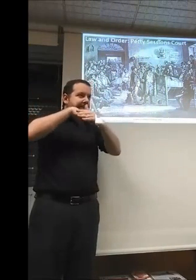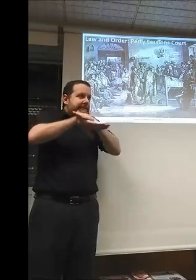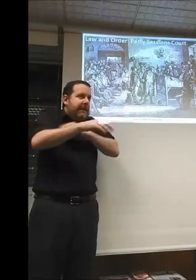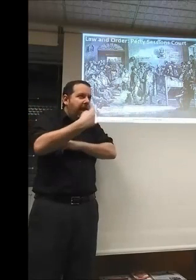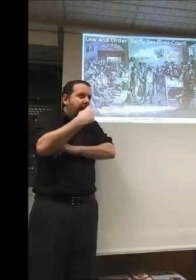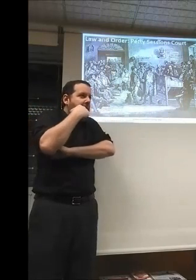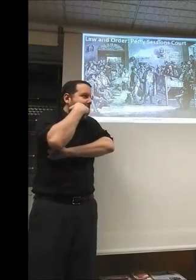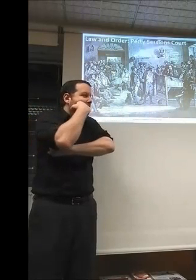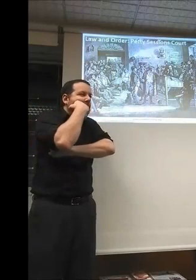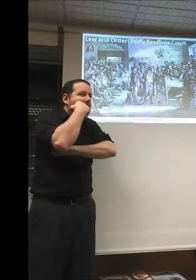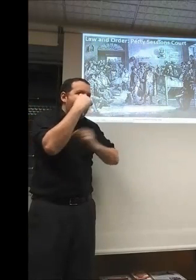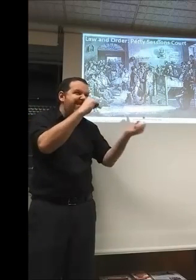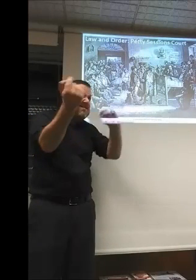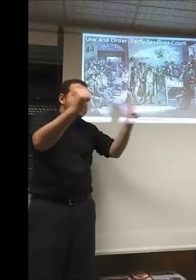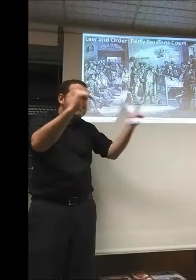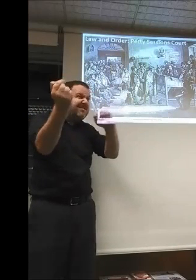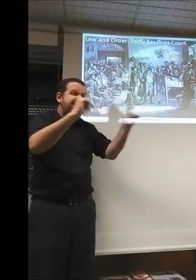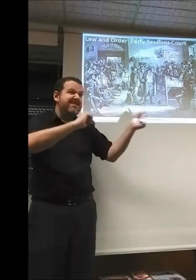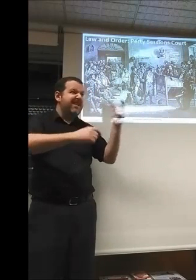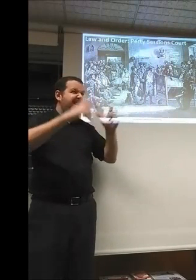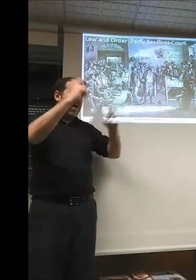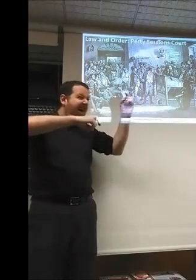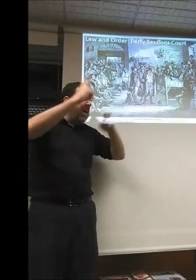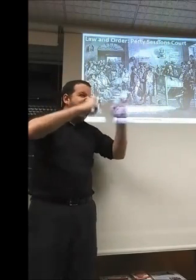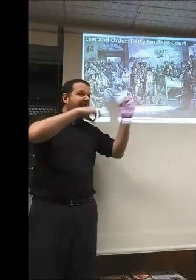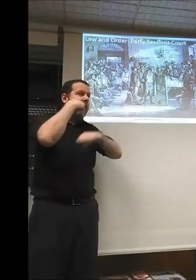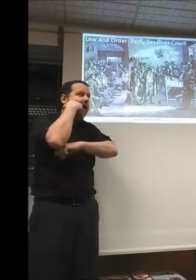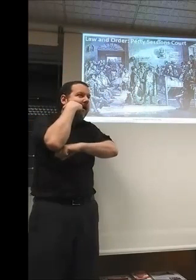to come and watch the circuit court *self correction the petty sessions court and watch